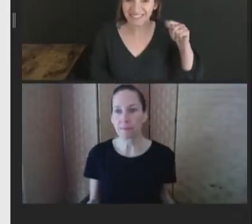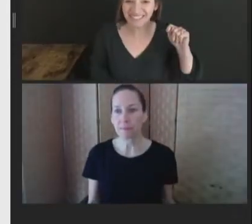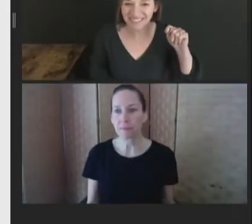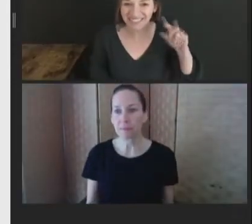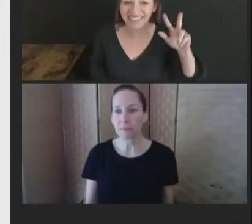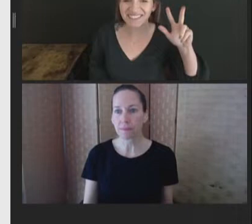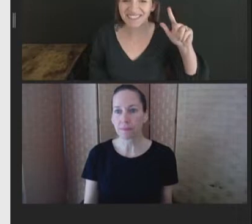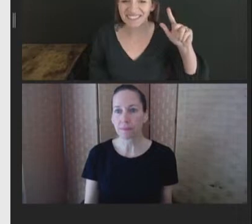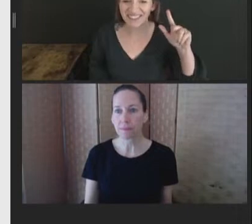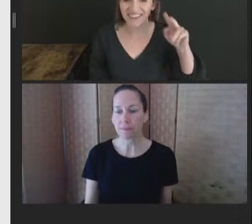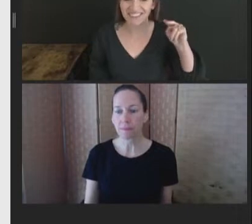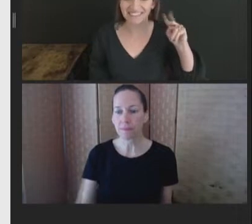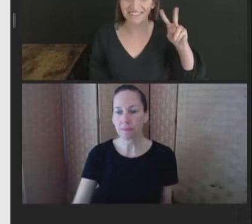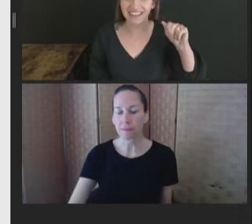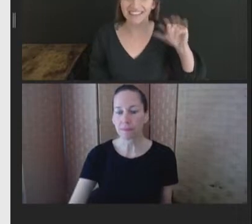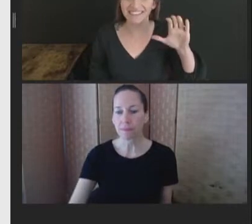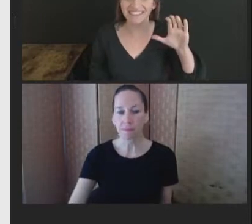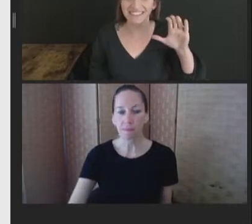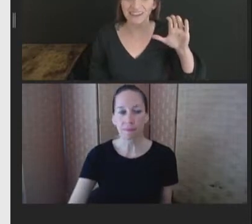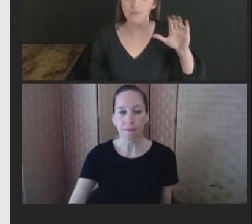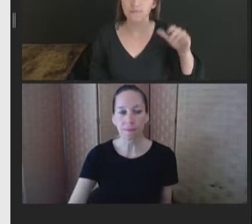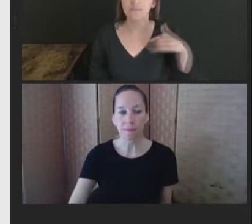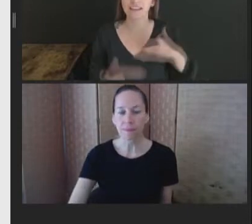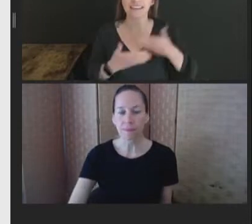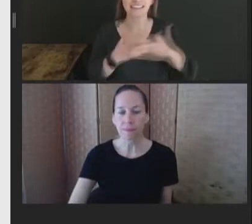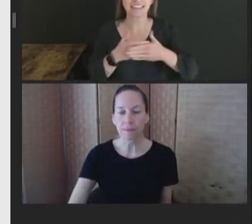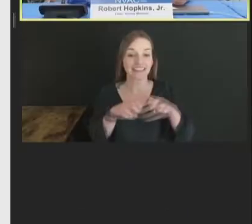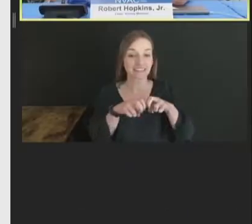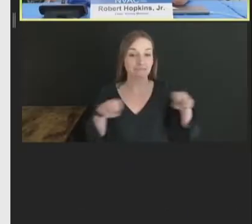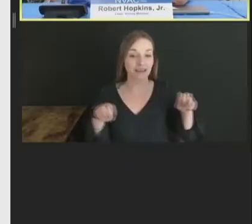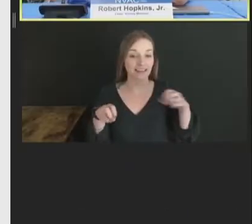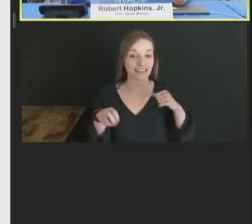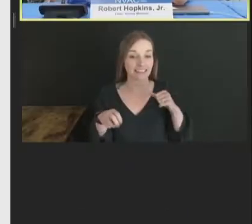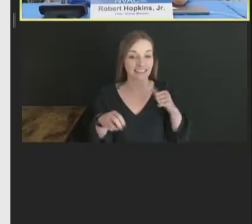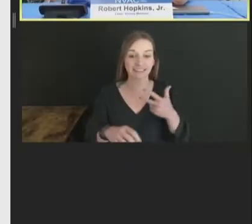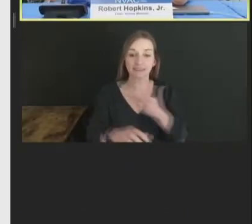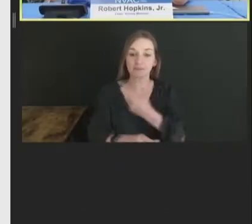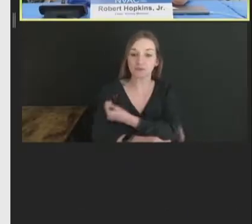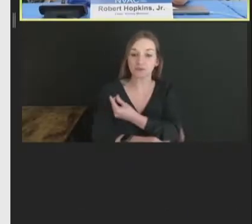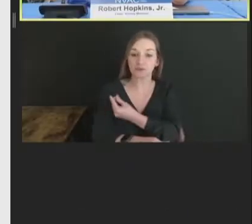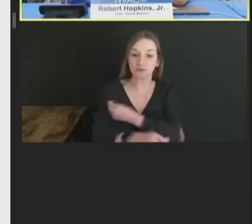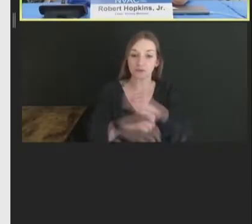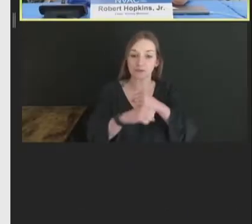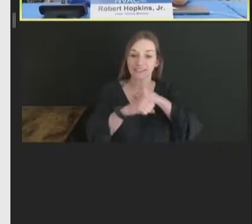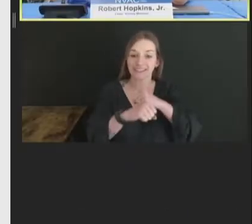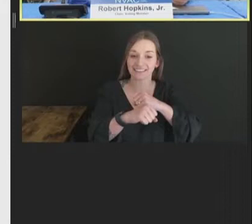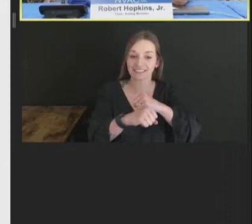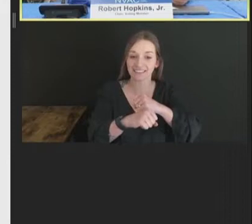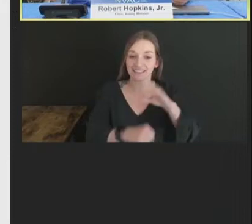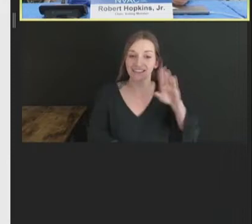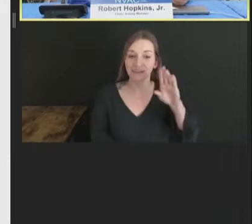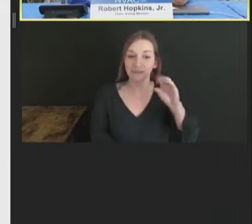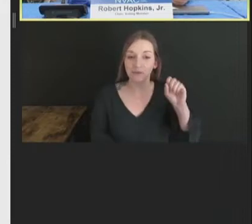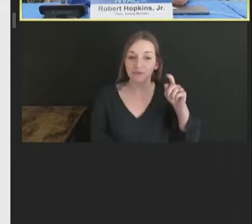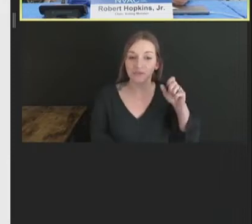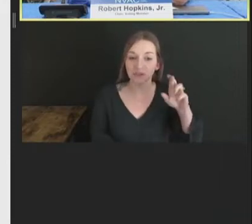Our next panel is booster protection, booster doses and strategies. With the Omicron component